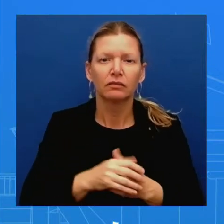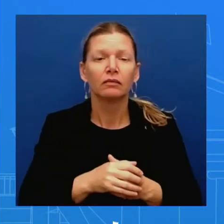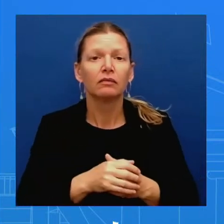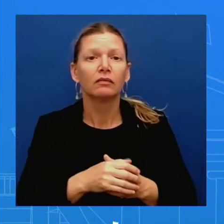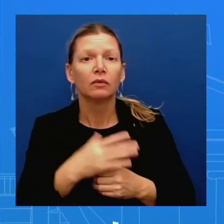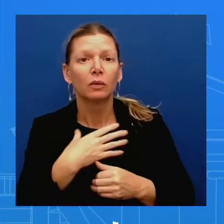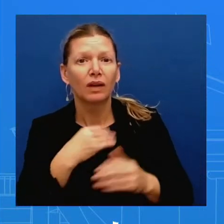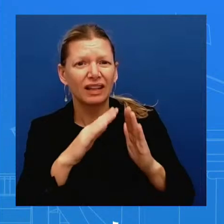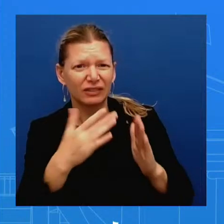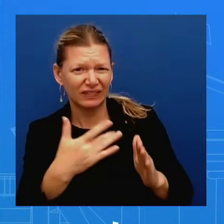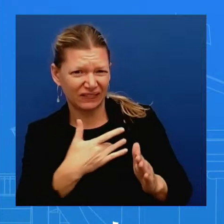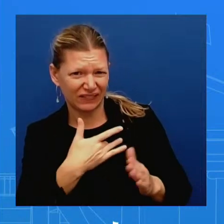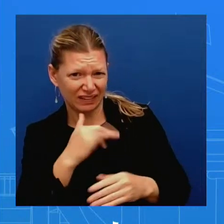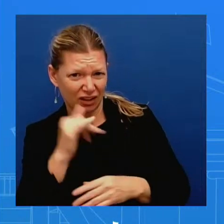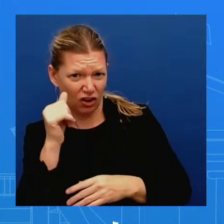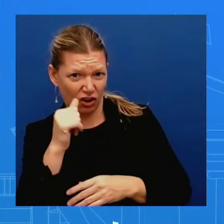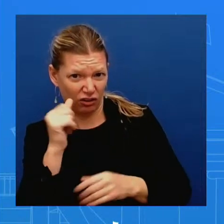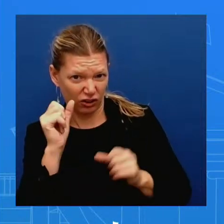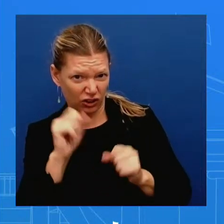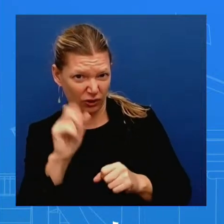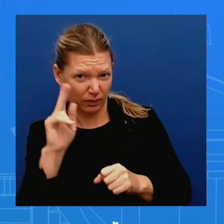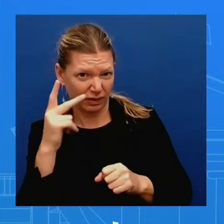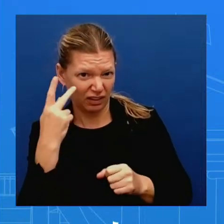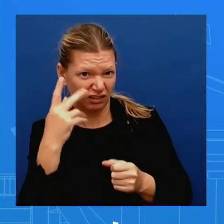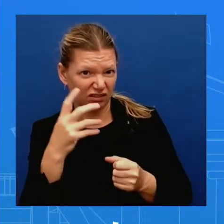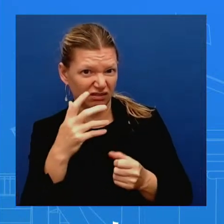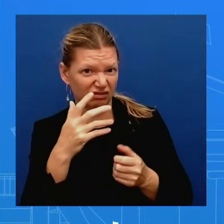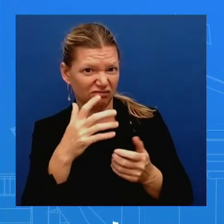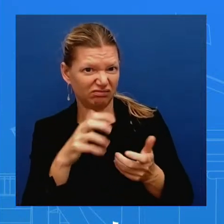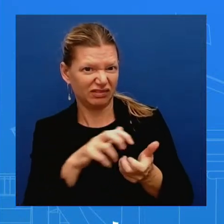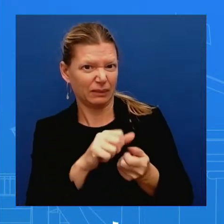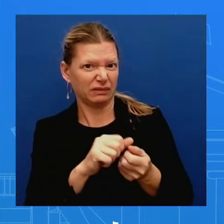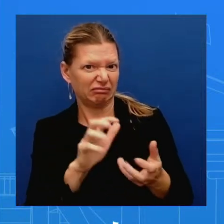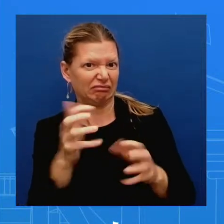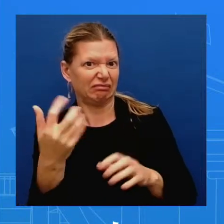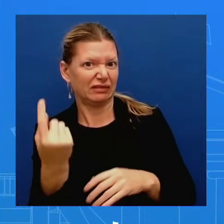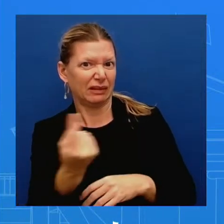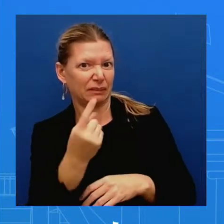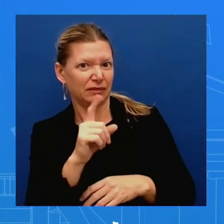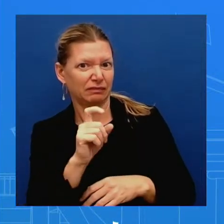dive into the specific point that you're making about the politics. I would have to ser- --